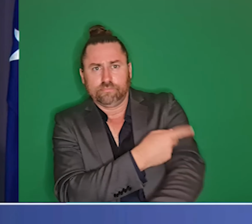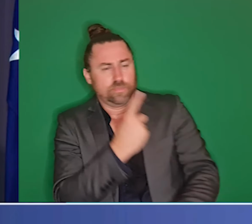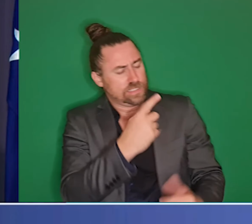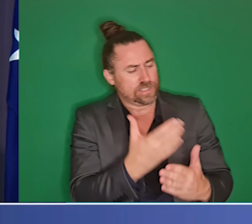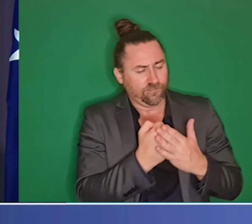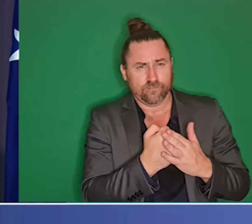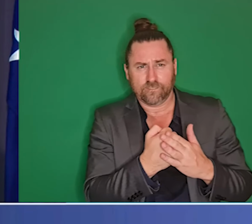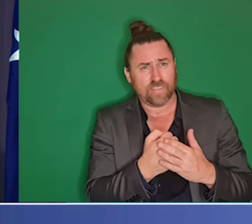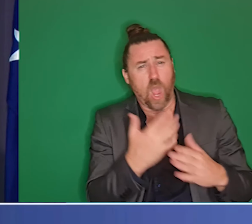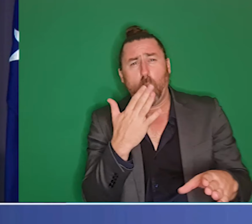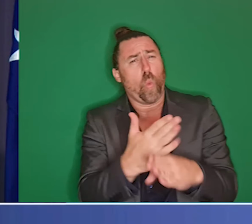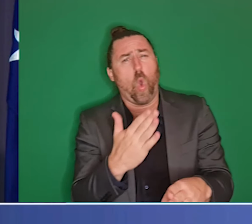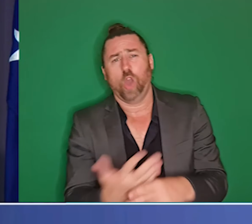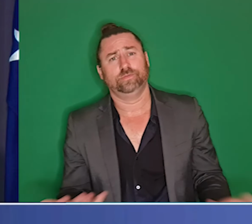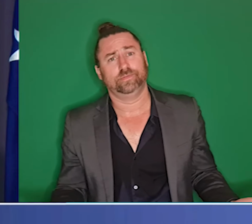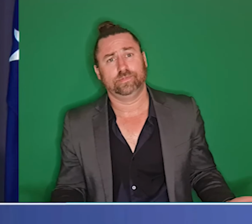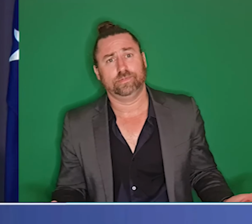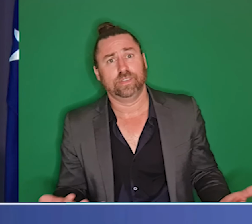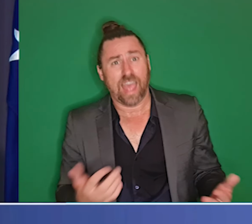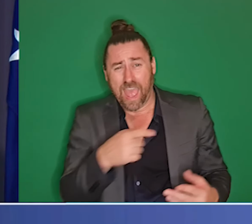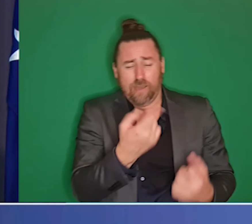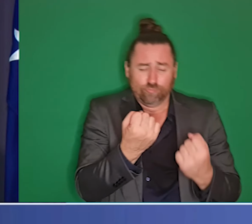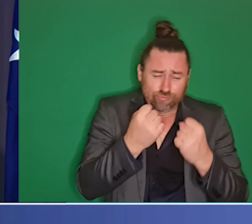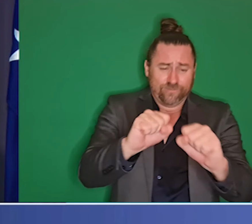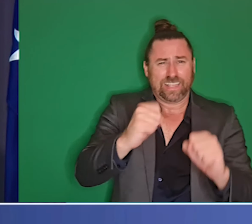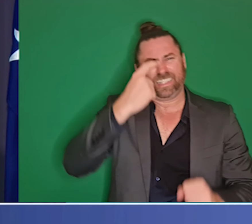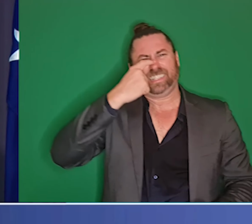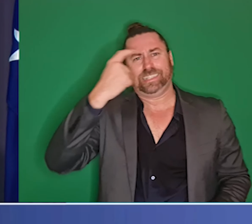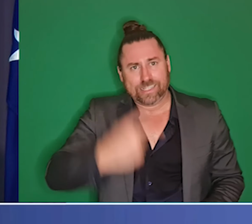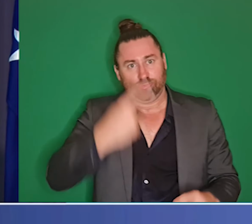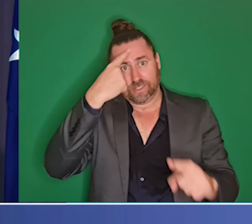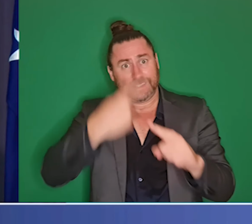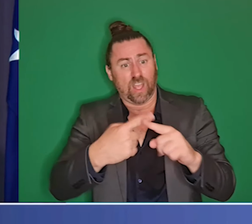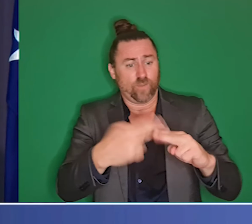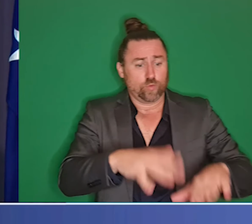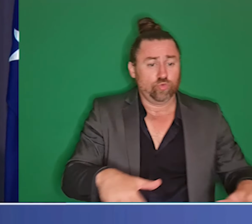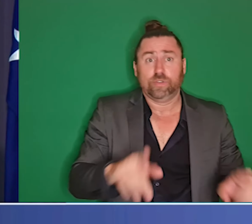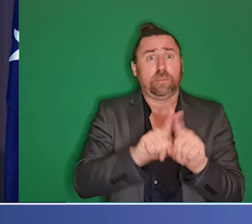They do work particularly against severe disease in children the same as they do in adults.